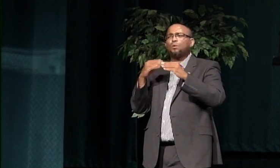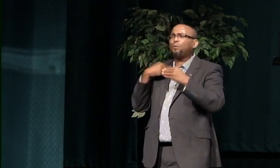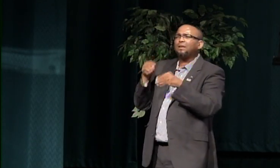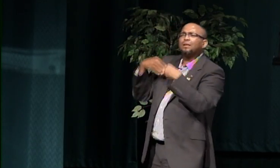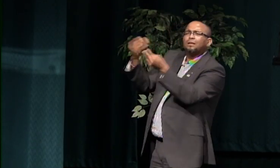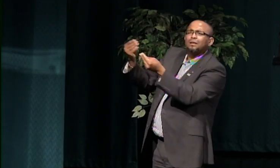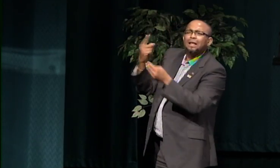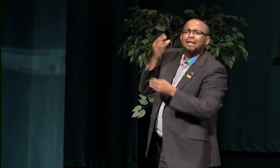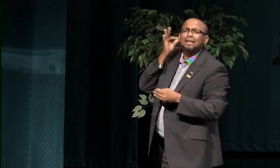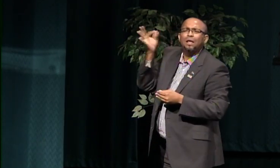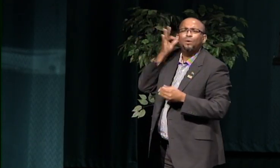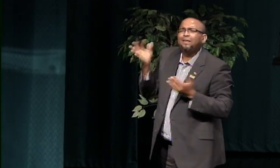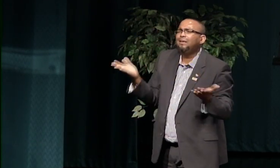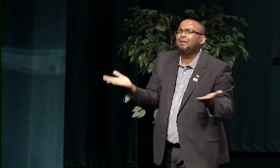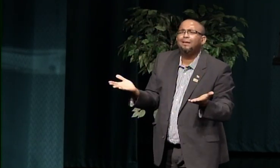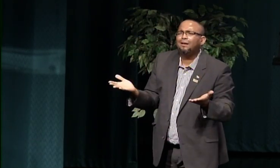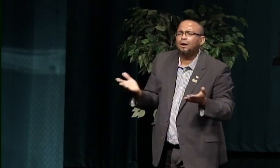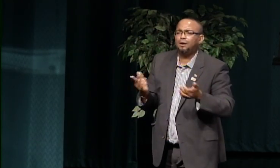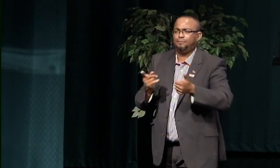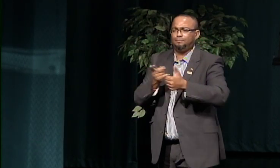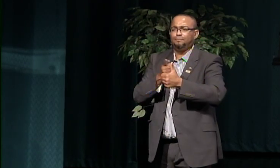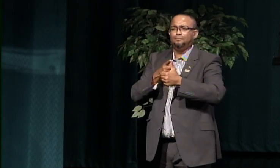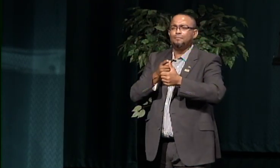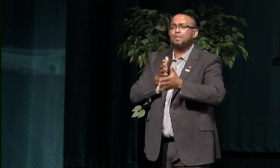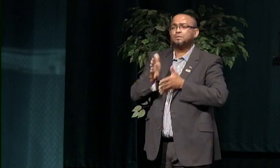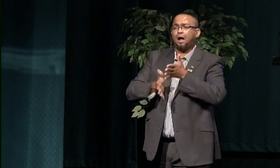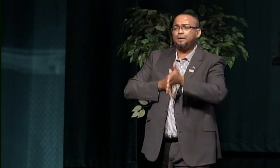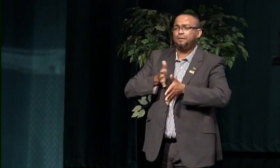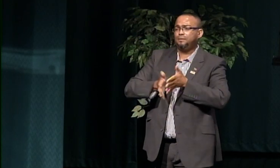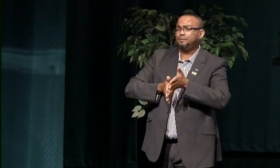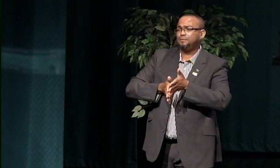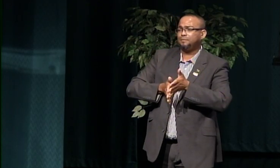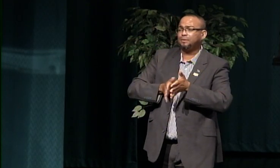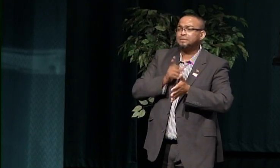must be equal to those of hearing people.